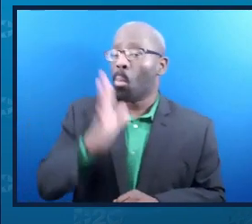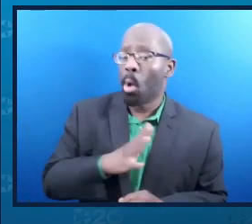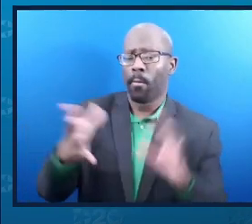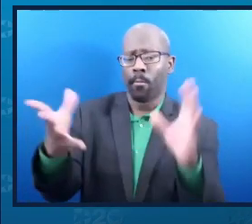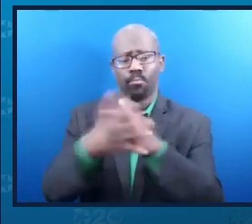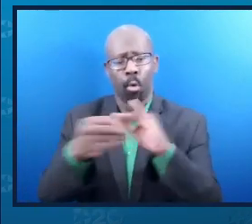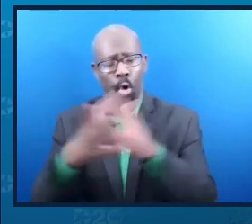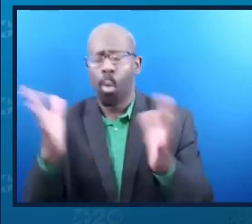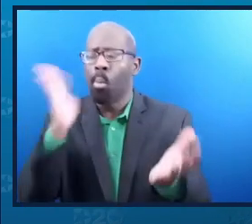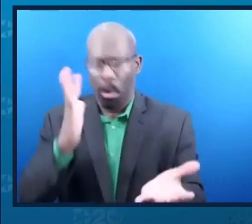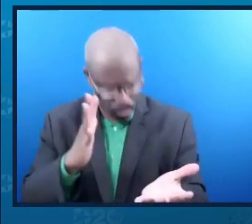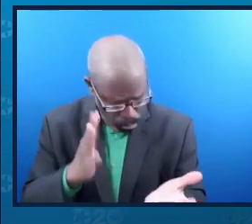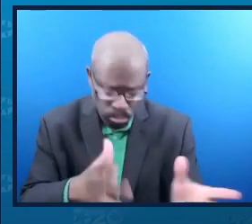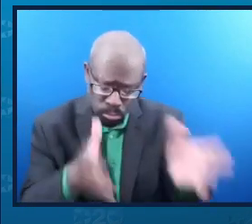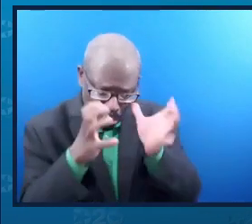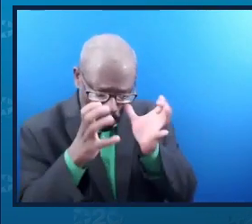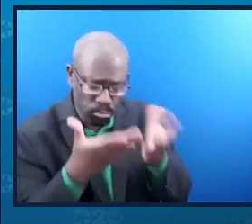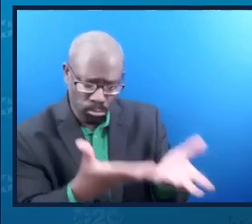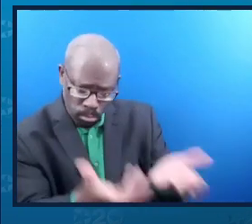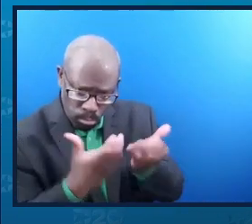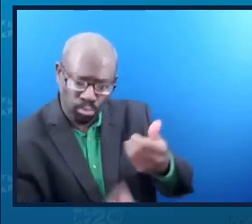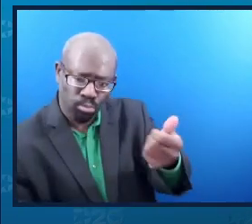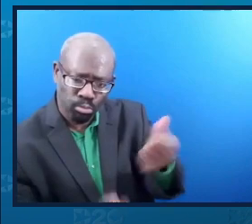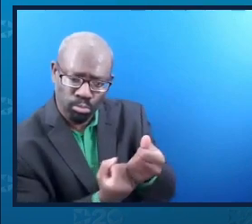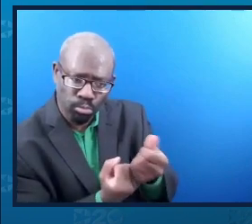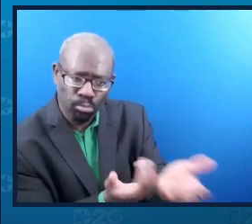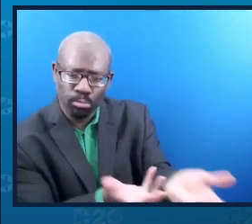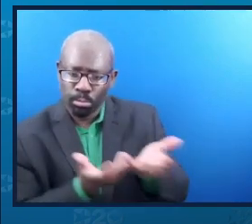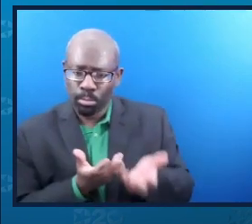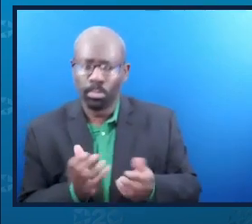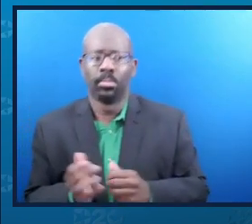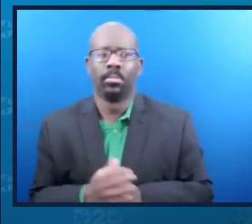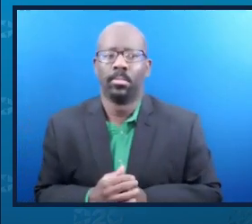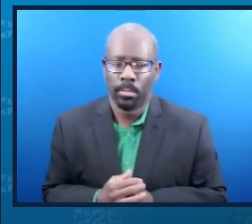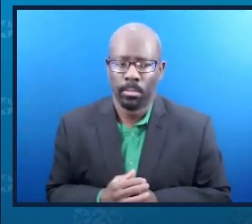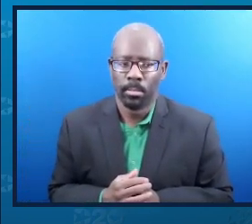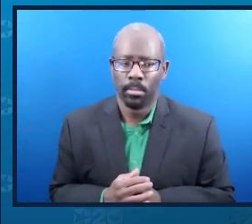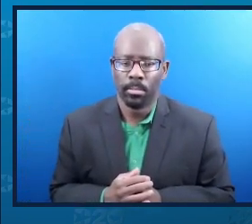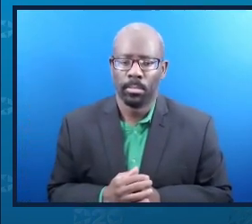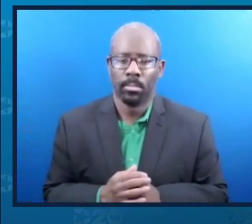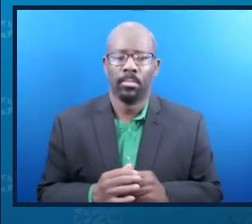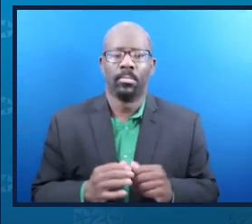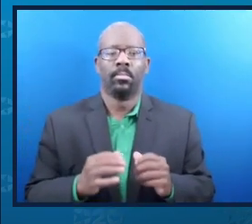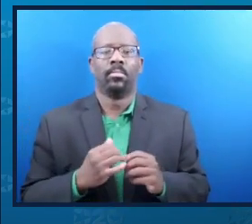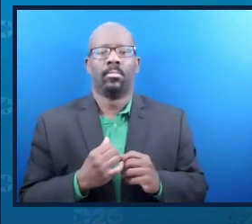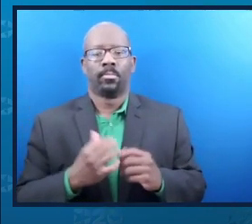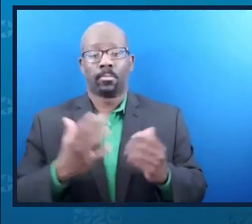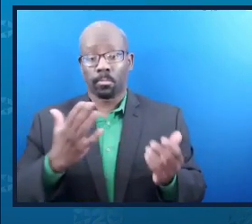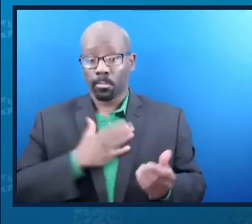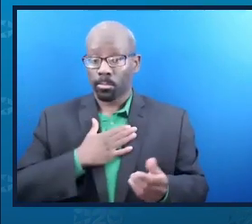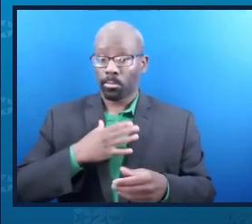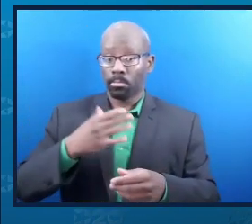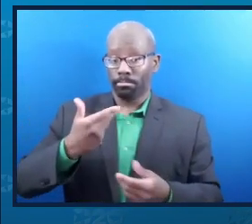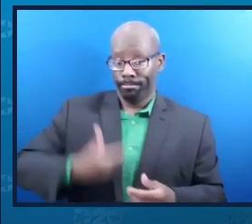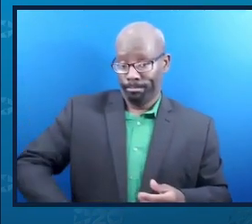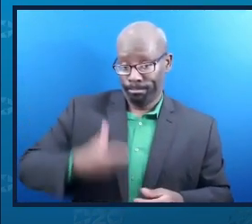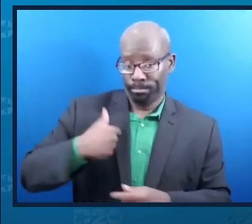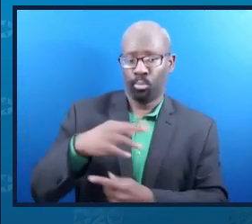THAT WORK. TO MAKING SURE WOMEN'S VOICES ARE HEARD. SO LET'S LISTEN.